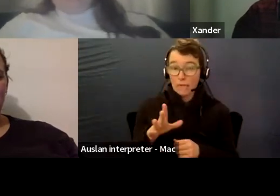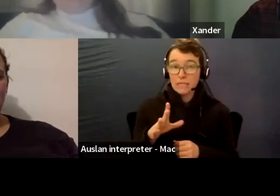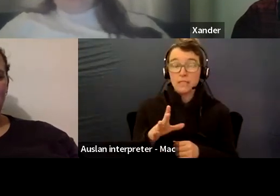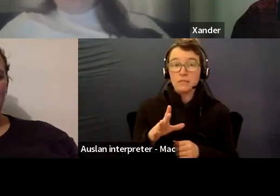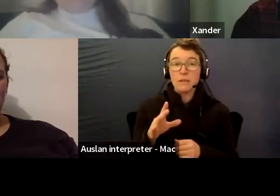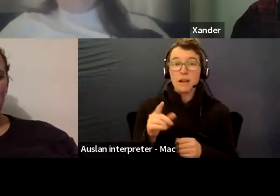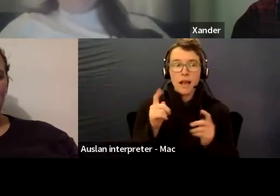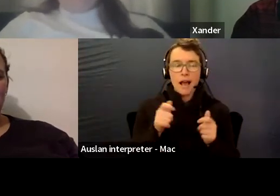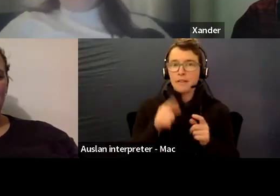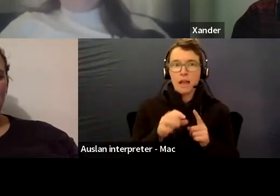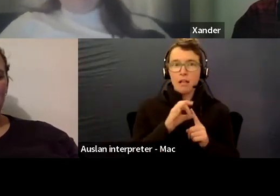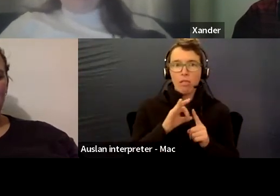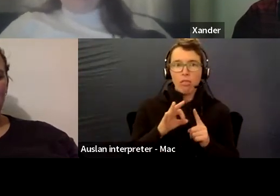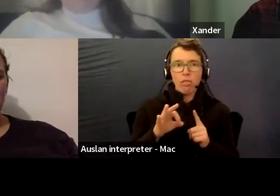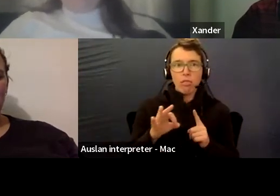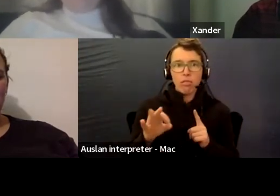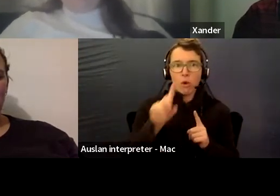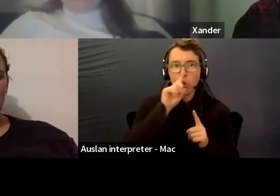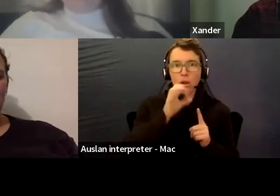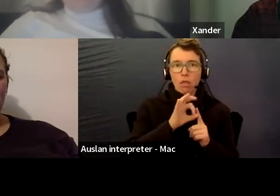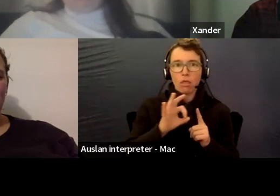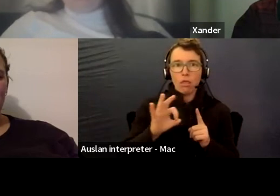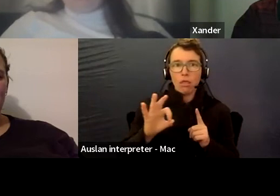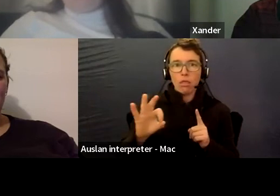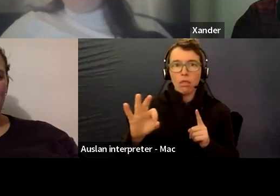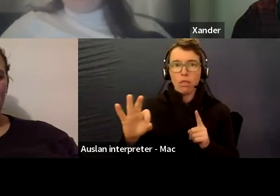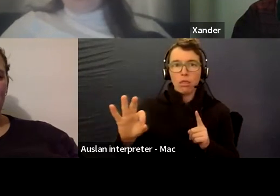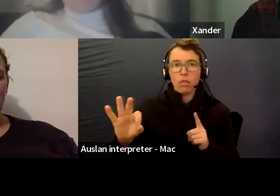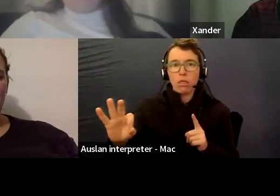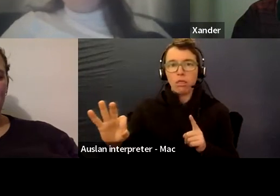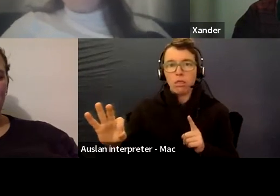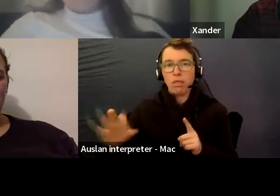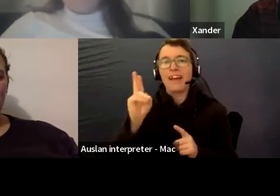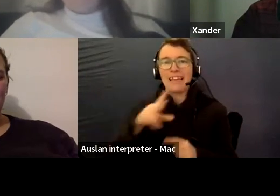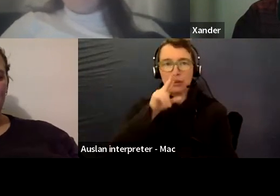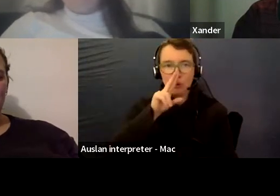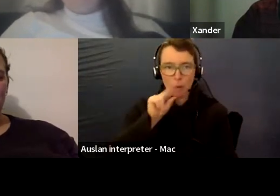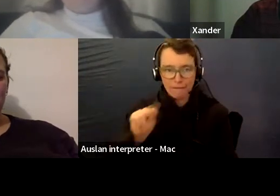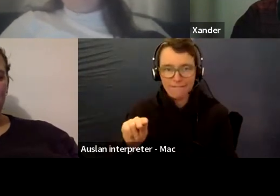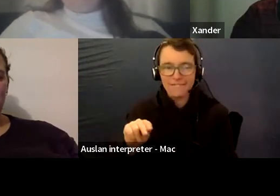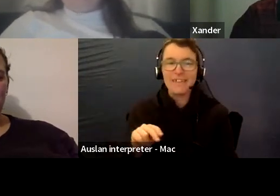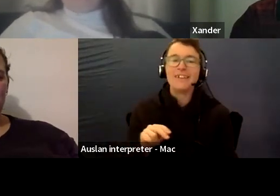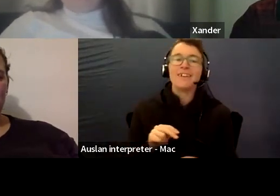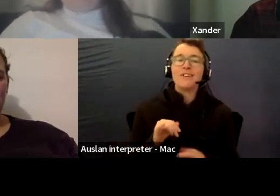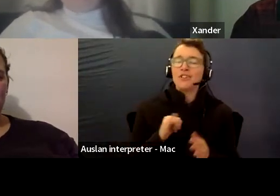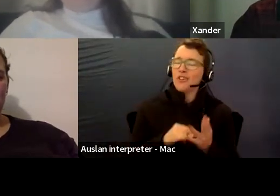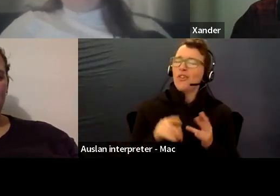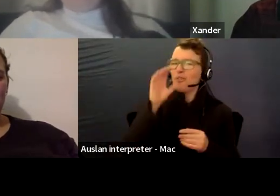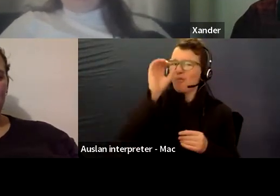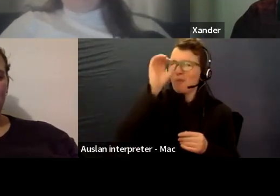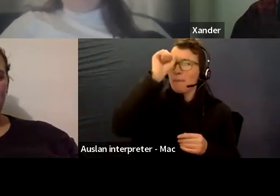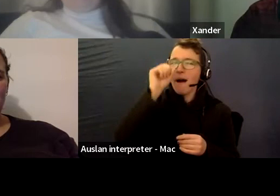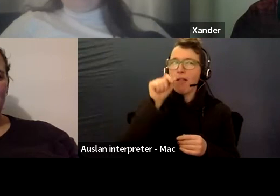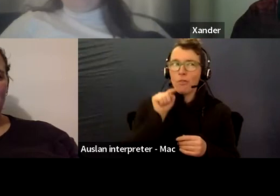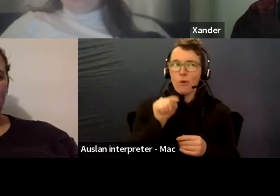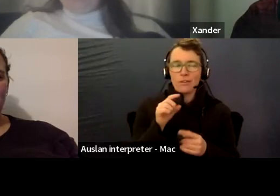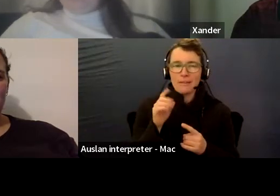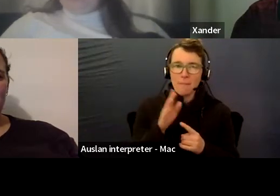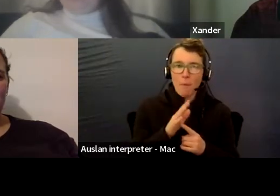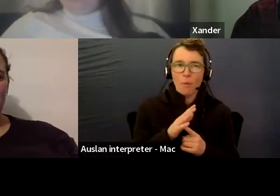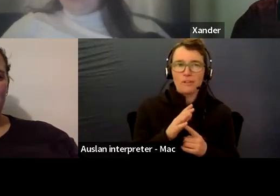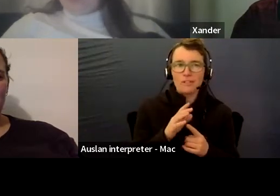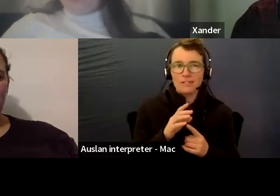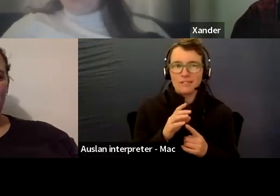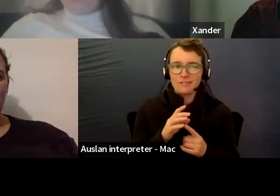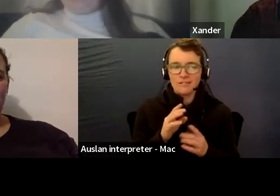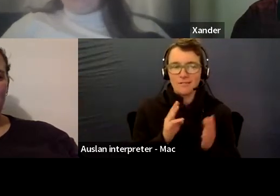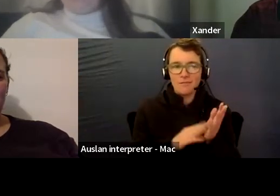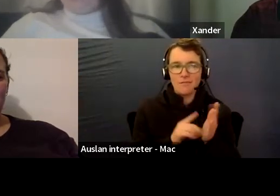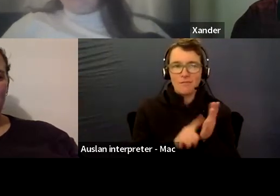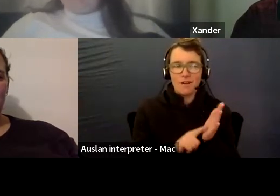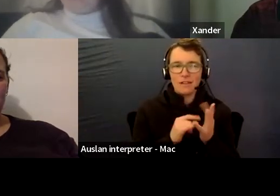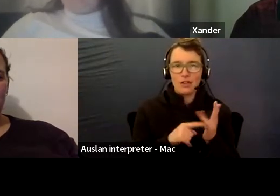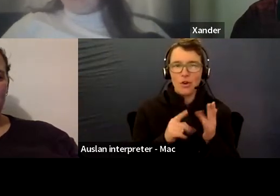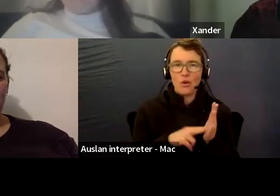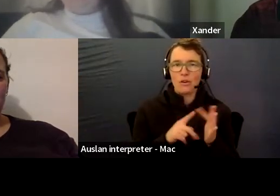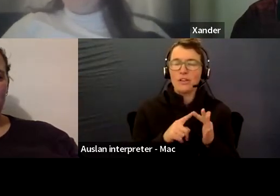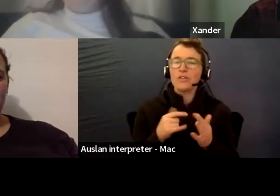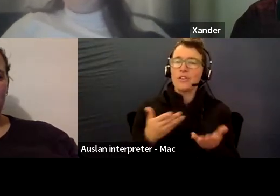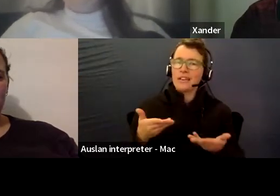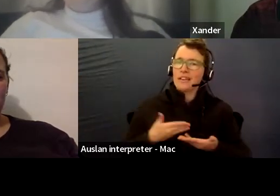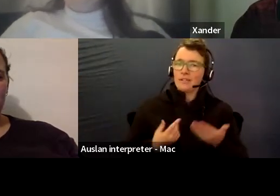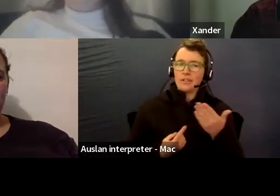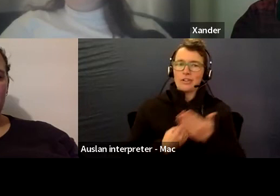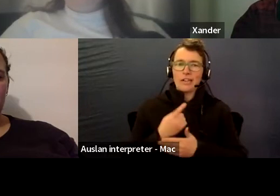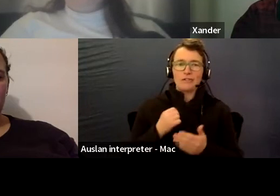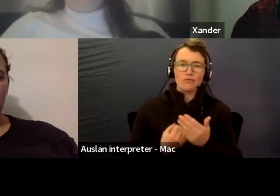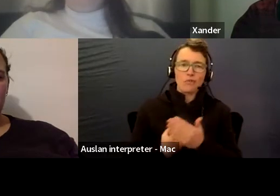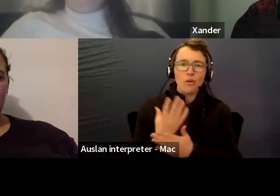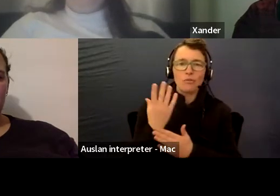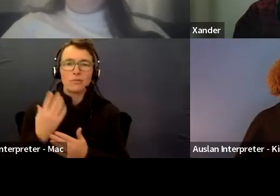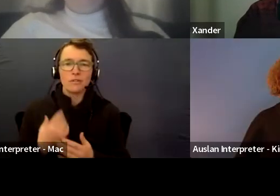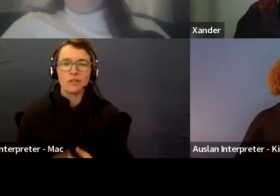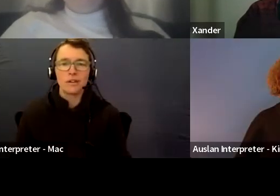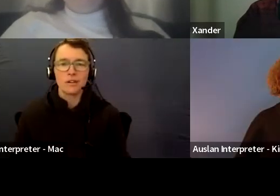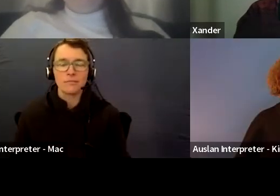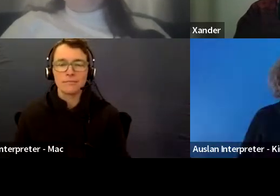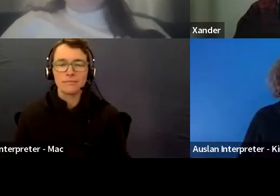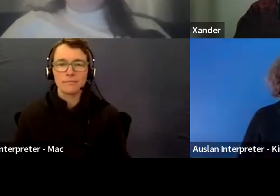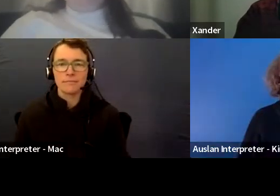So, just remembering those little small achievements and milestones and yeah realizing that it's about the word. Yes, and giving us a chance to grow, because we're the same in that way.